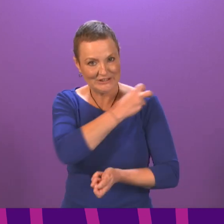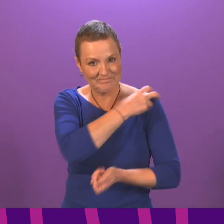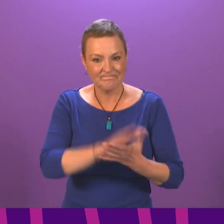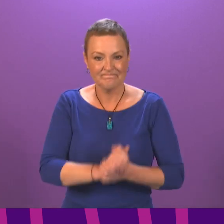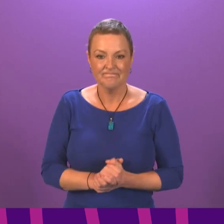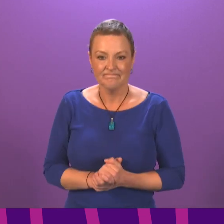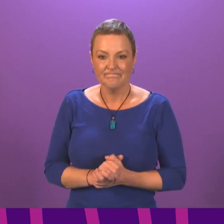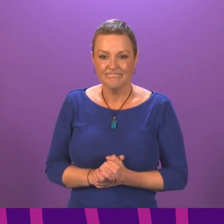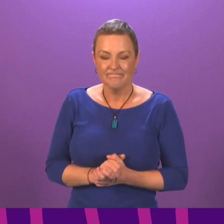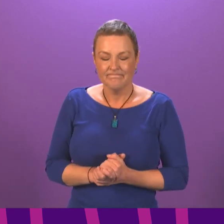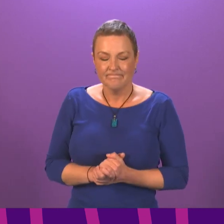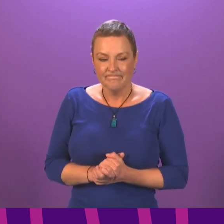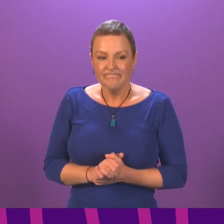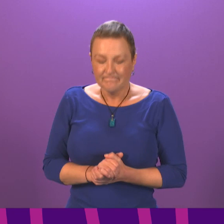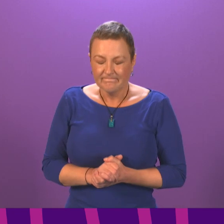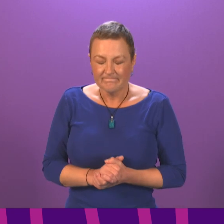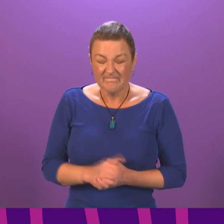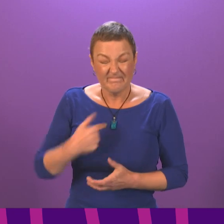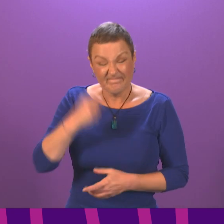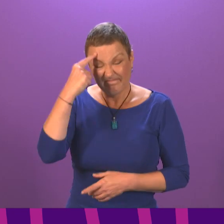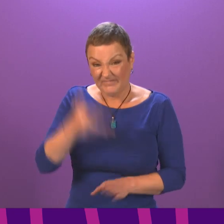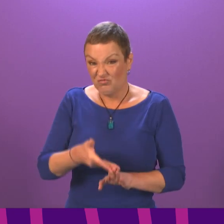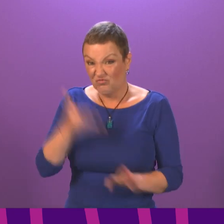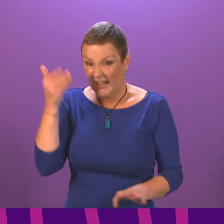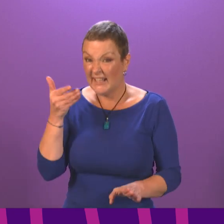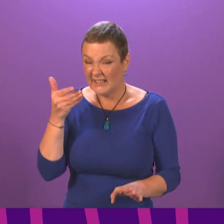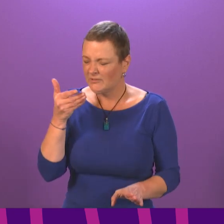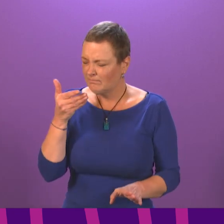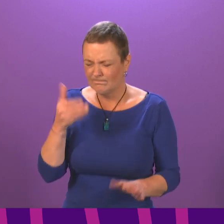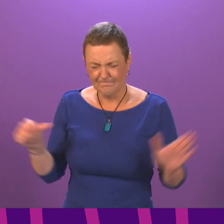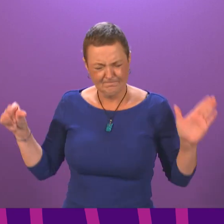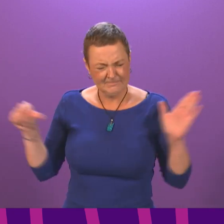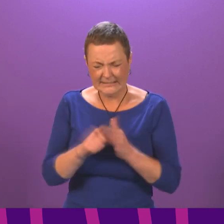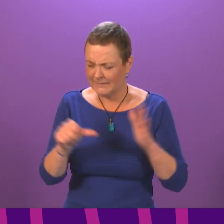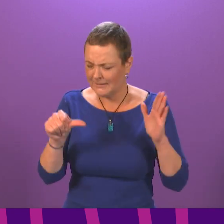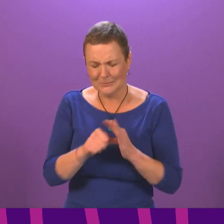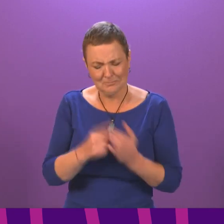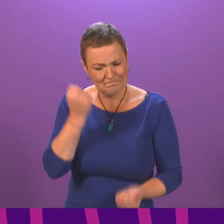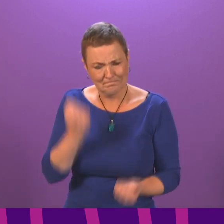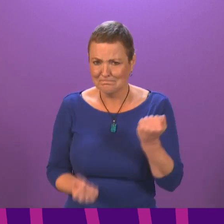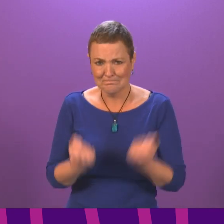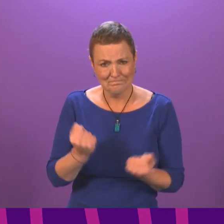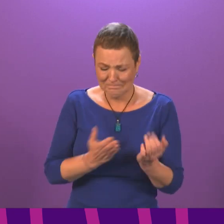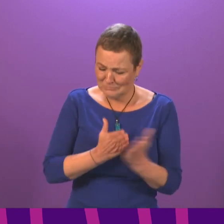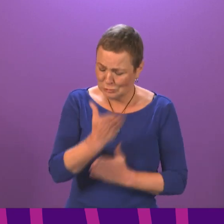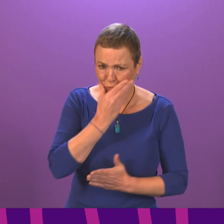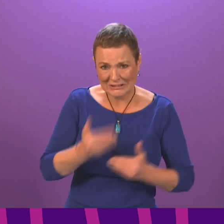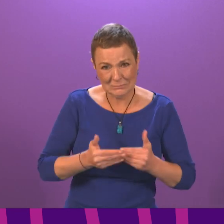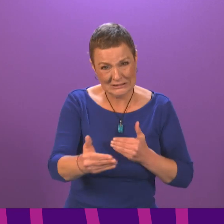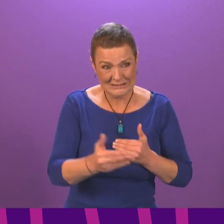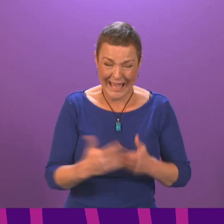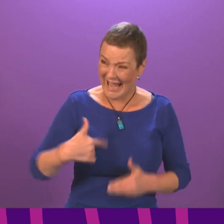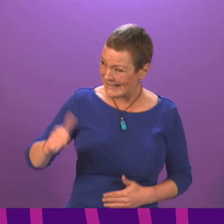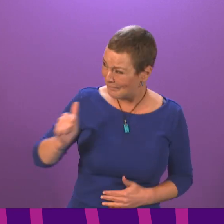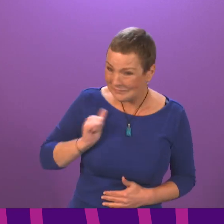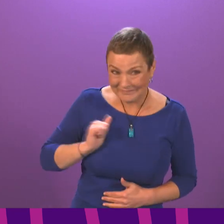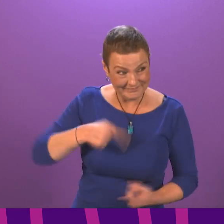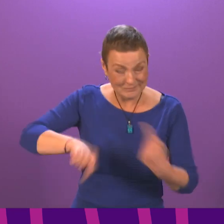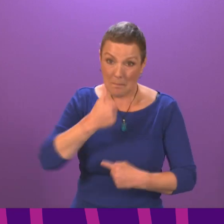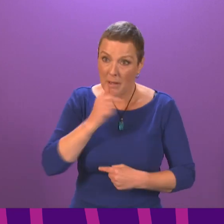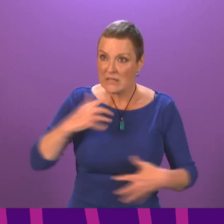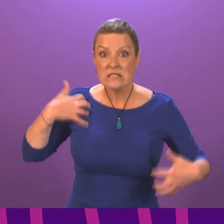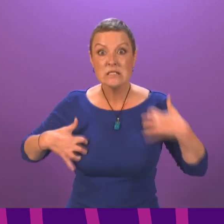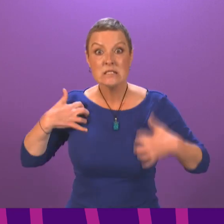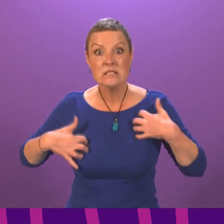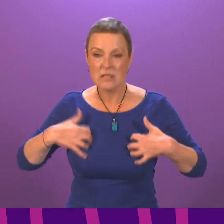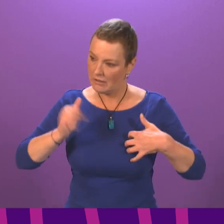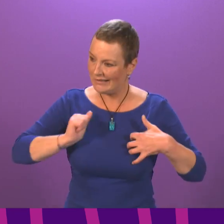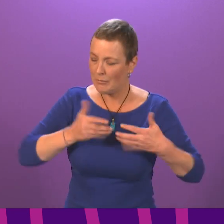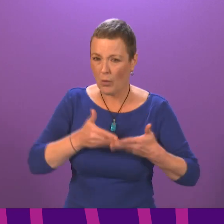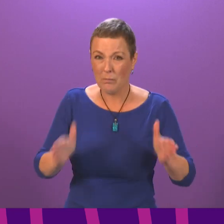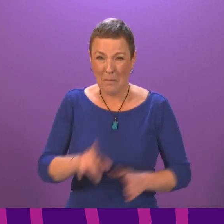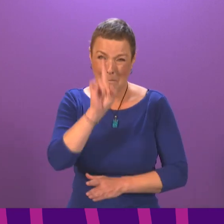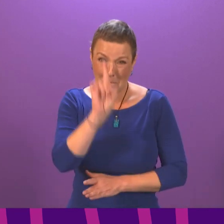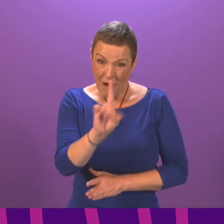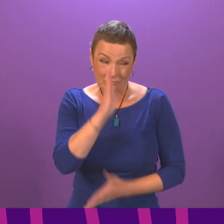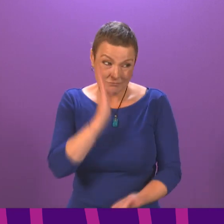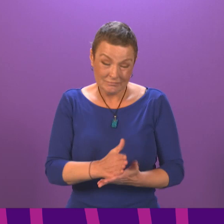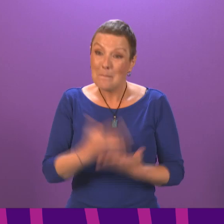had been built up, but within a day of announcing the looser rules, the First Minister appealed